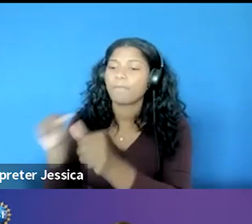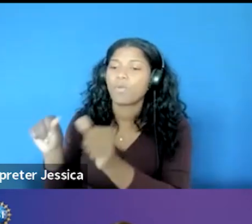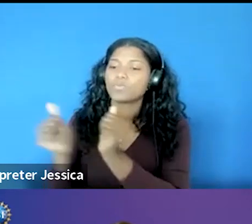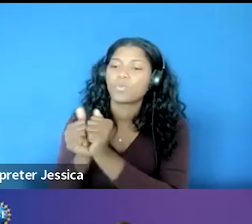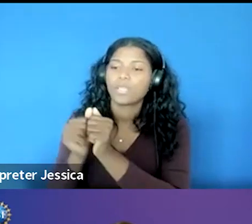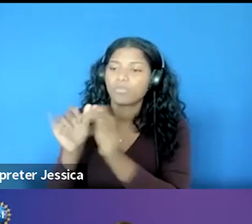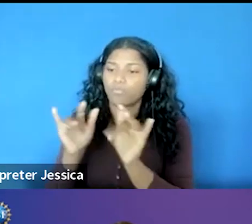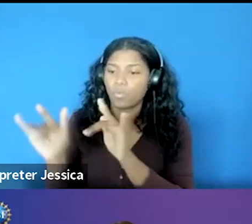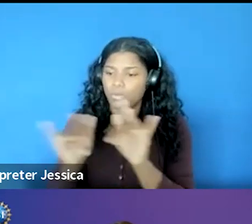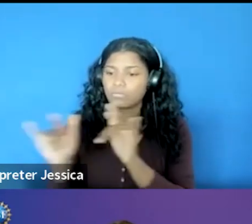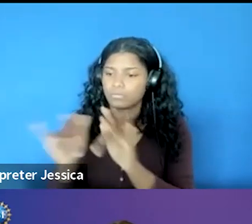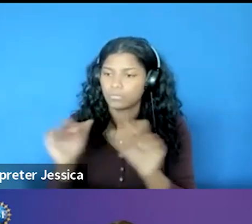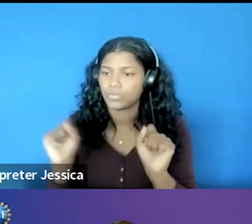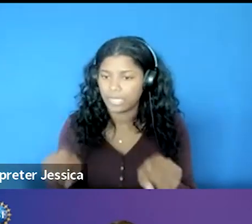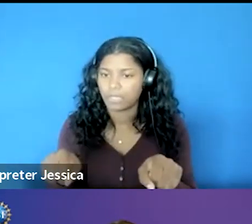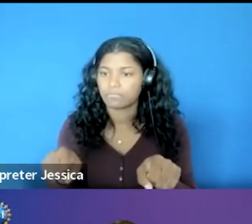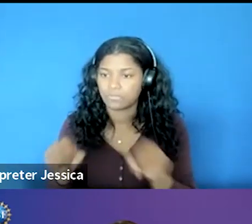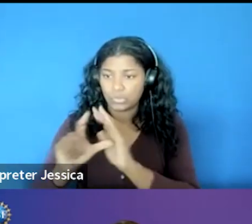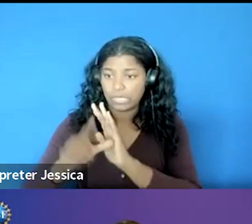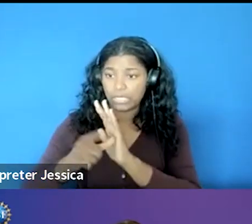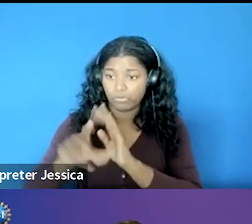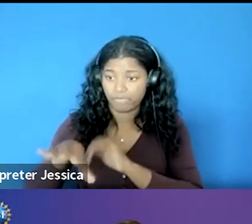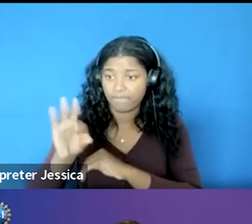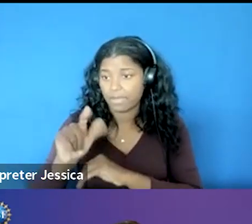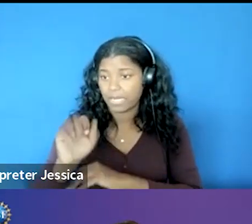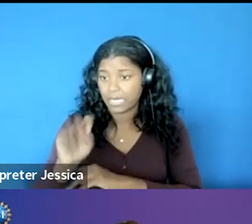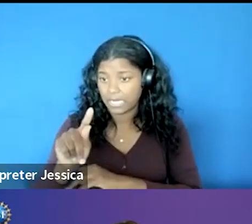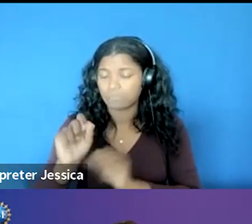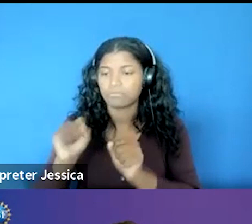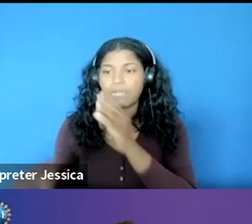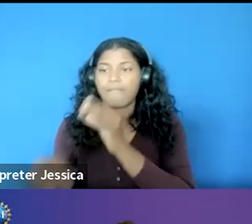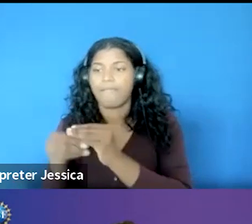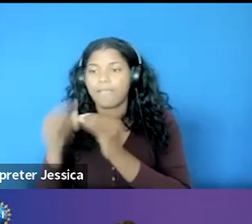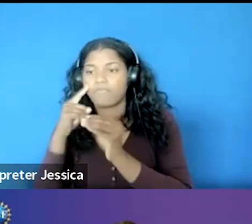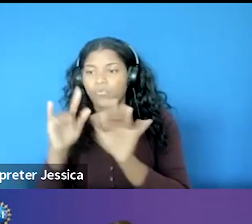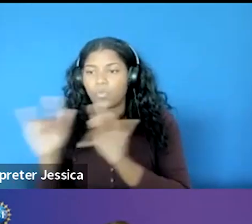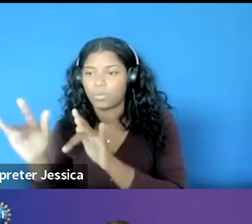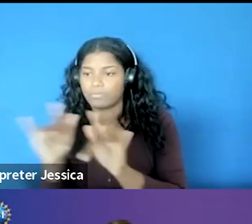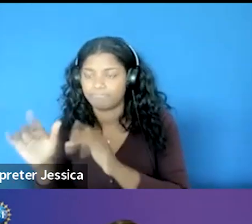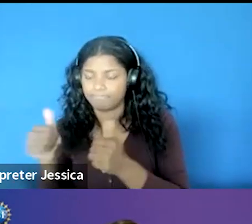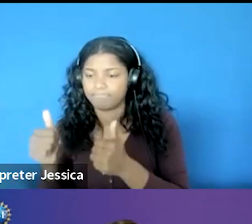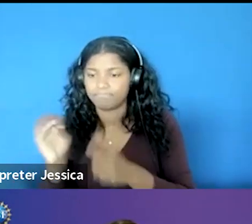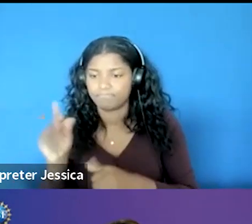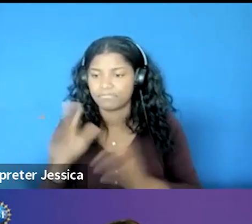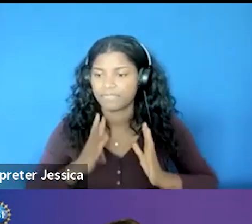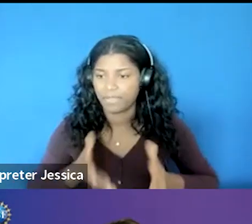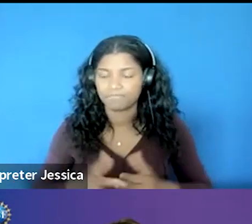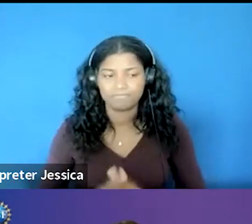So the links you have, mind you that it can be included with the recording when this is made available in the coming weeks.